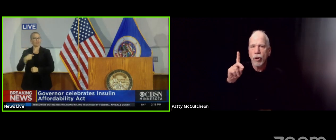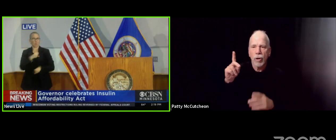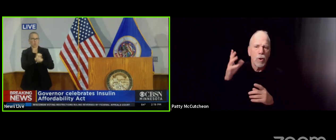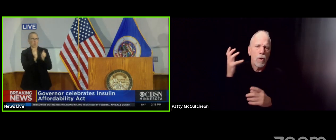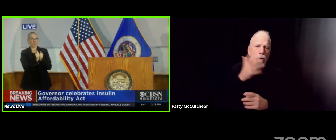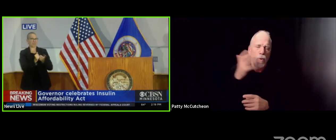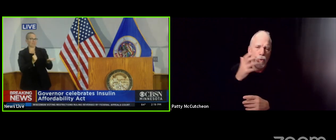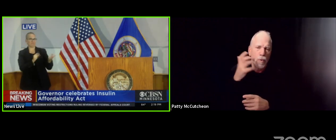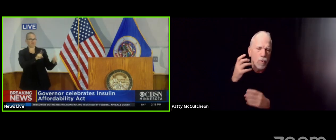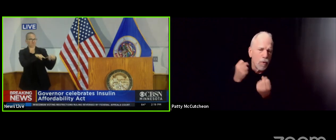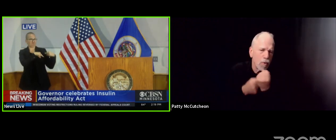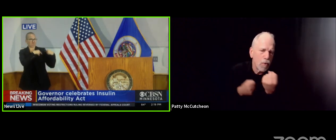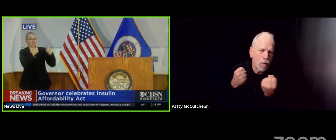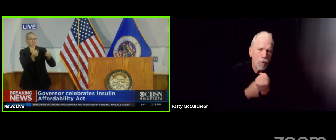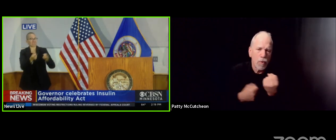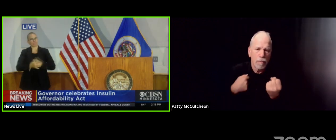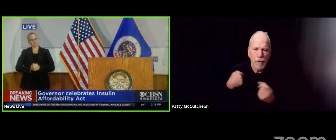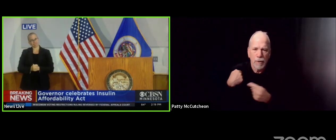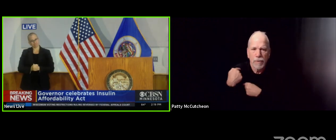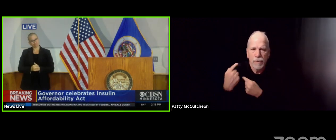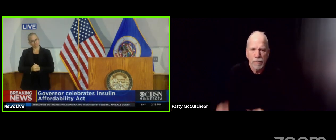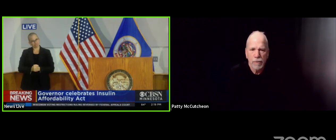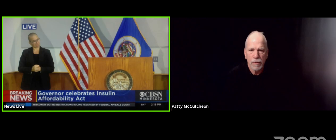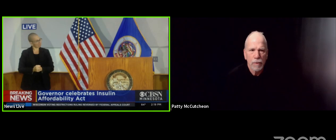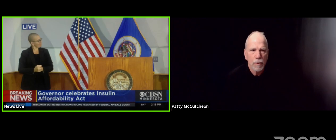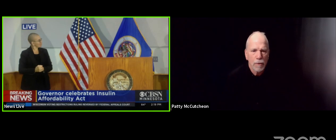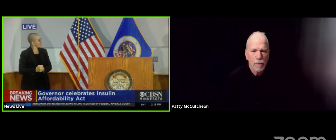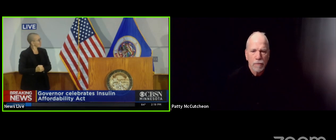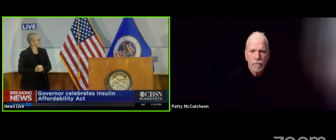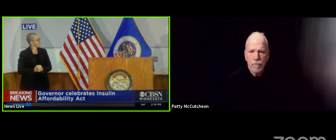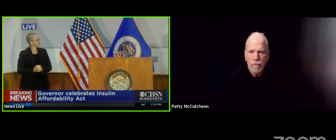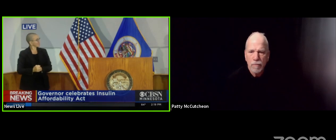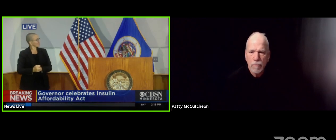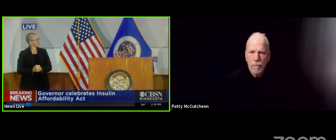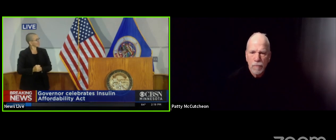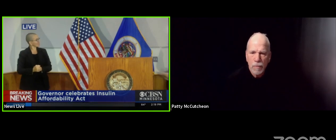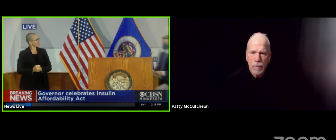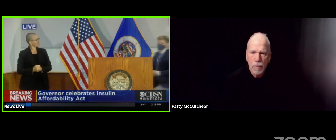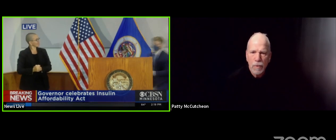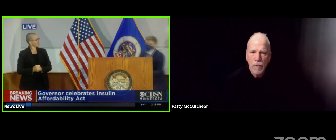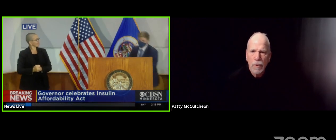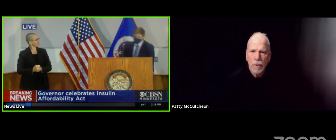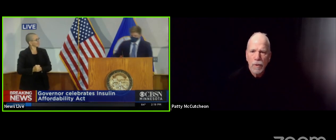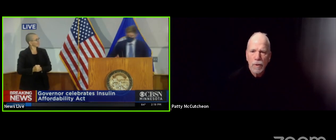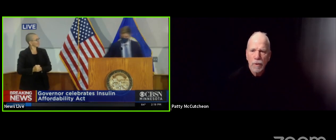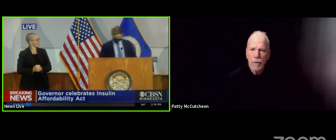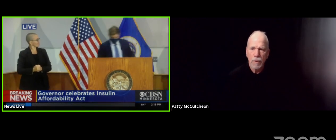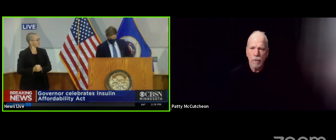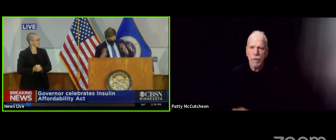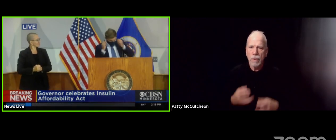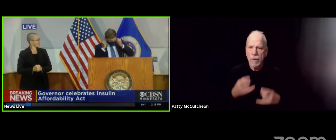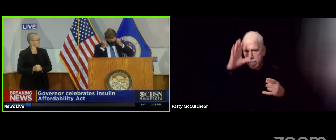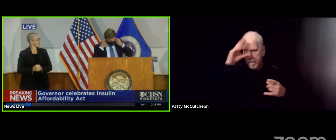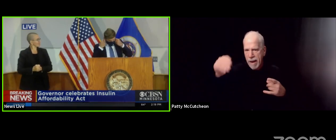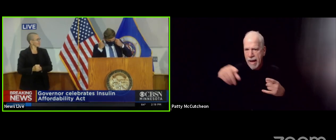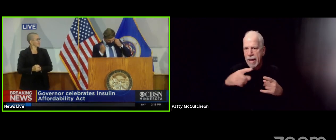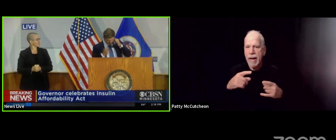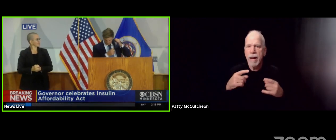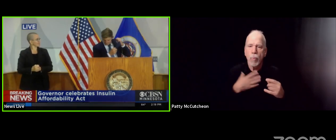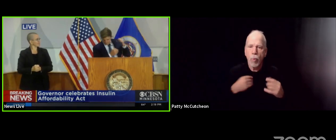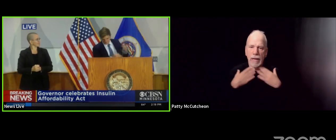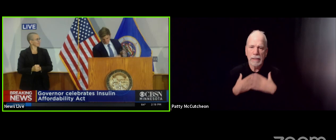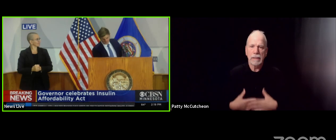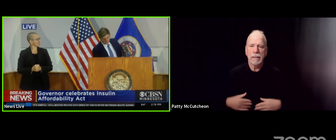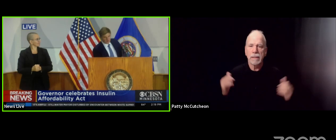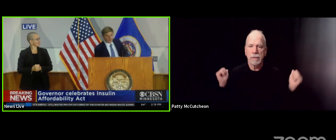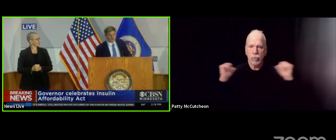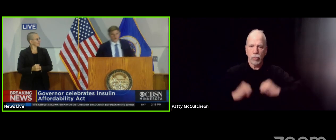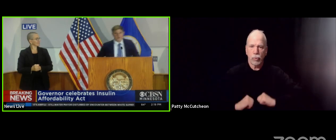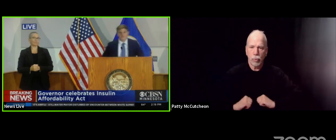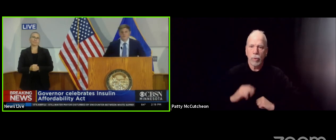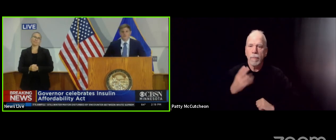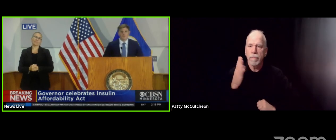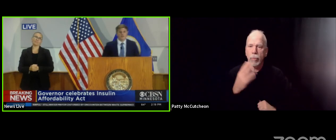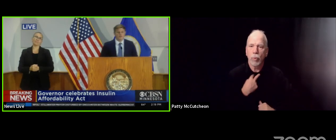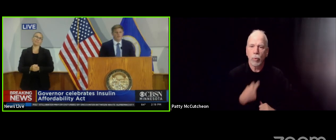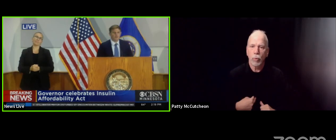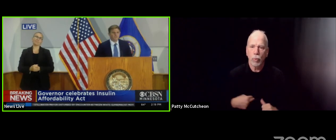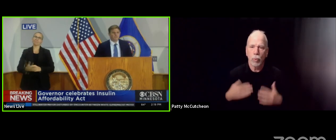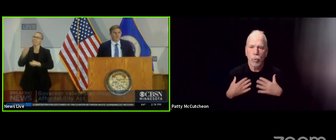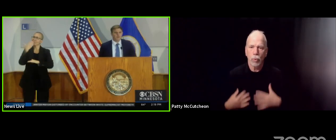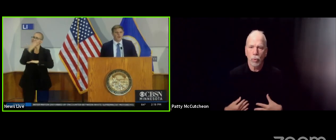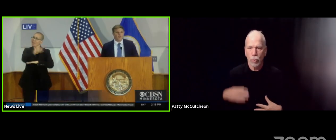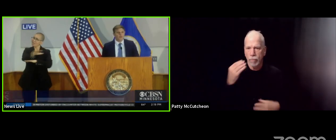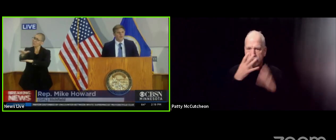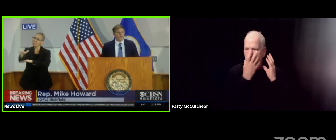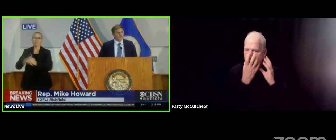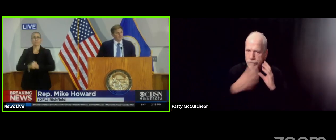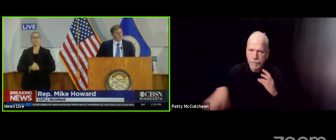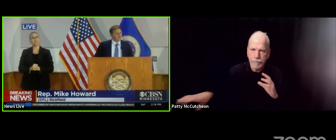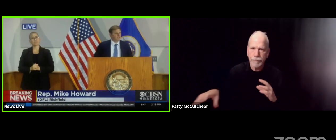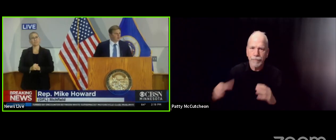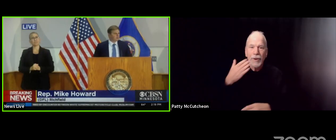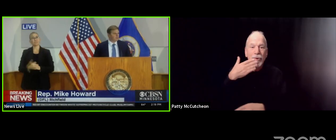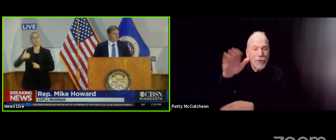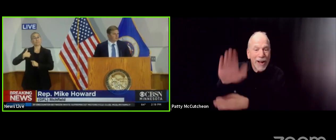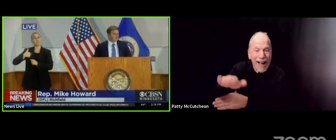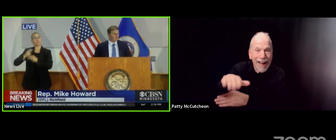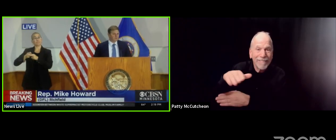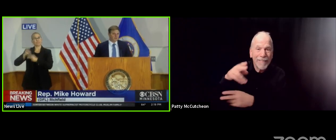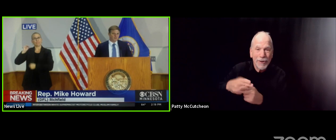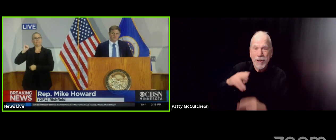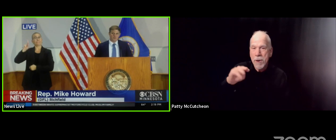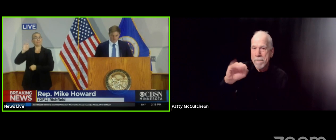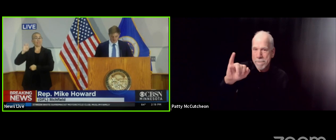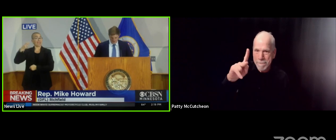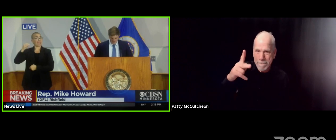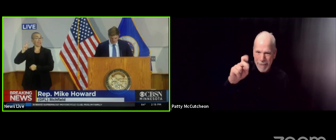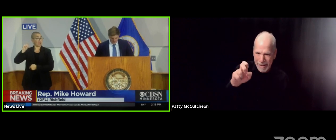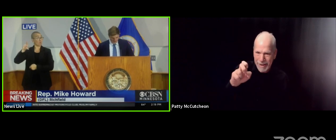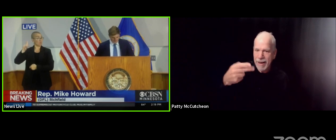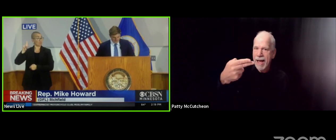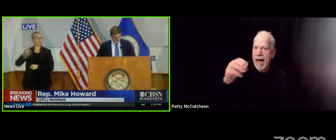≫ GOOD AFTERNOON. MY NAME IS MICHAEL HOWARD. I'M THE STATE REPRESENTATIVE REPRESENTING